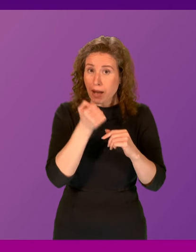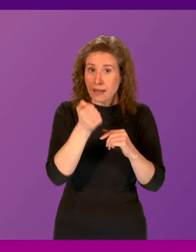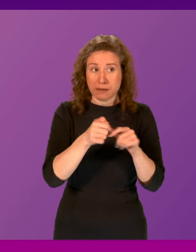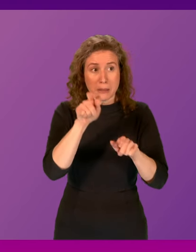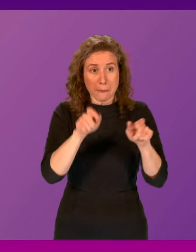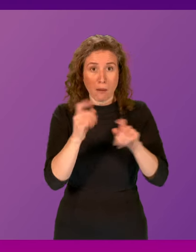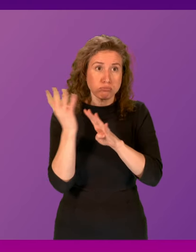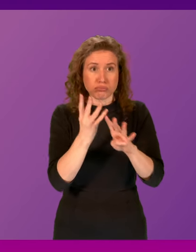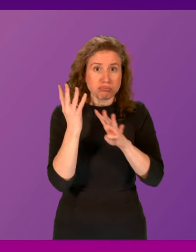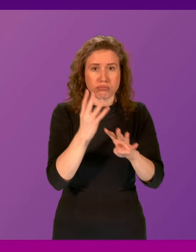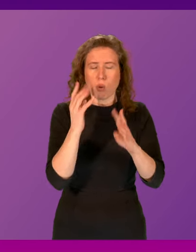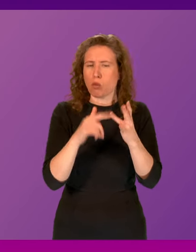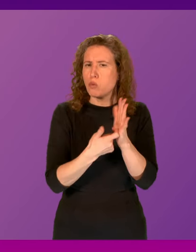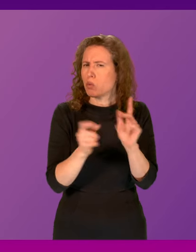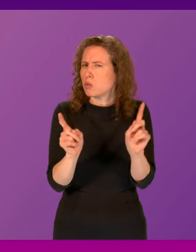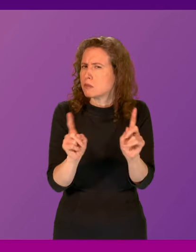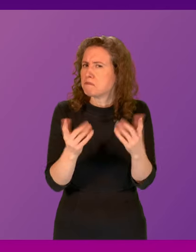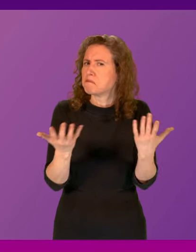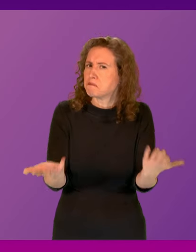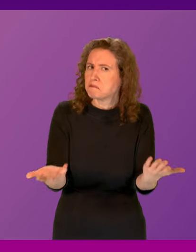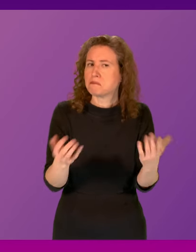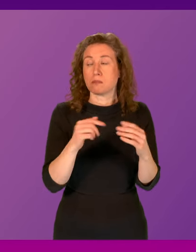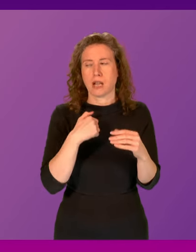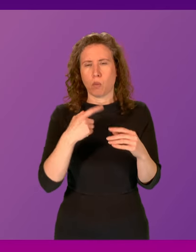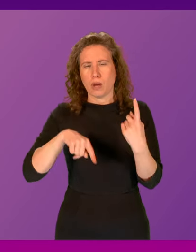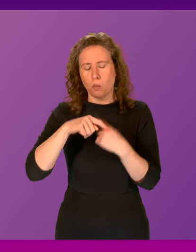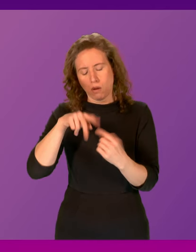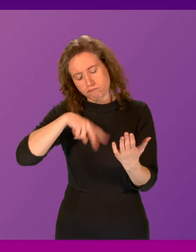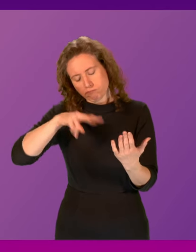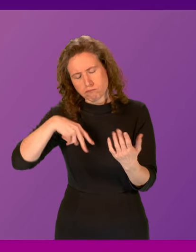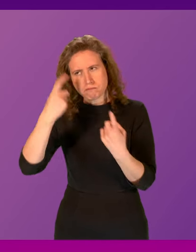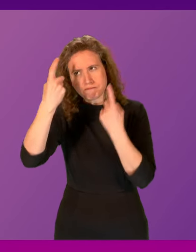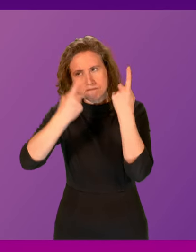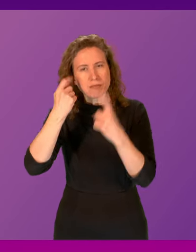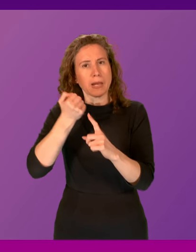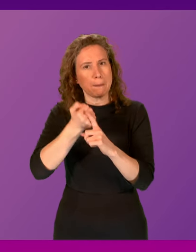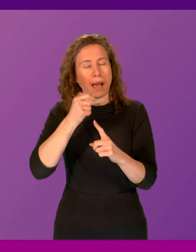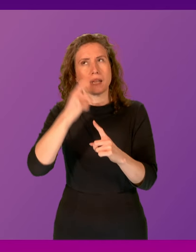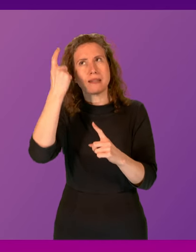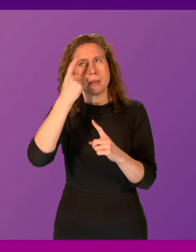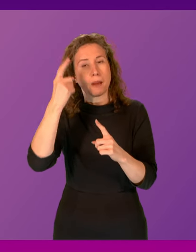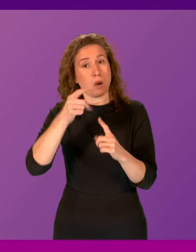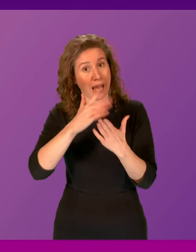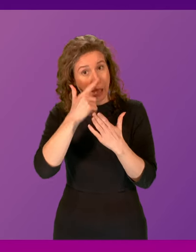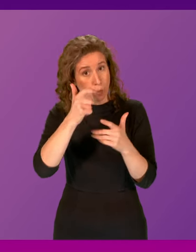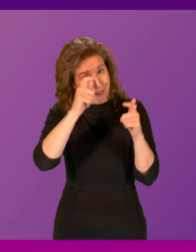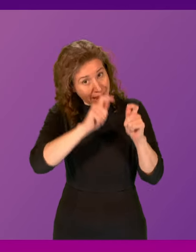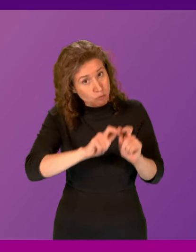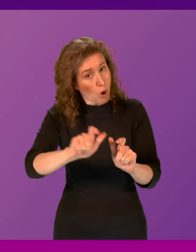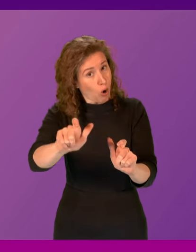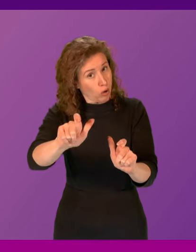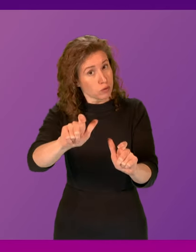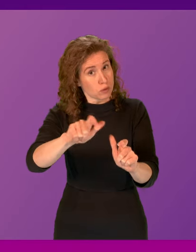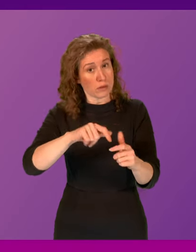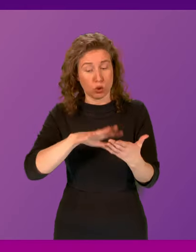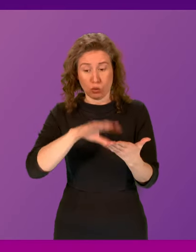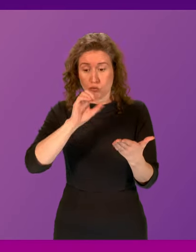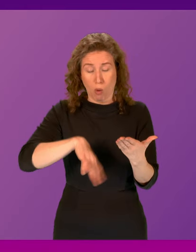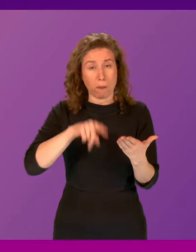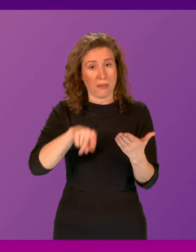and other modes. The Scottish Government will carefully consider the impact and, of course, the long-term sustainability of any further measures before we confirm our next steps.